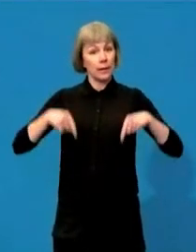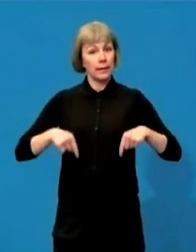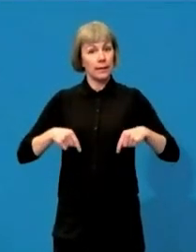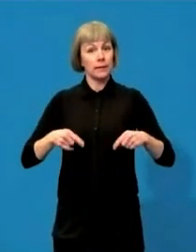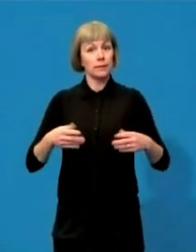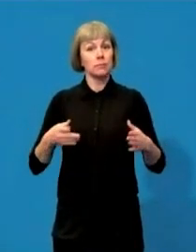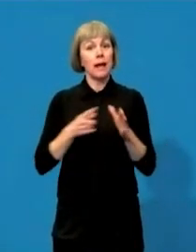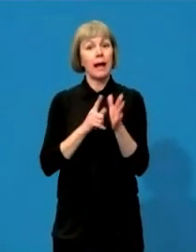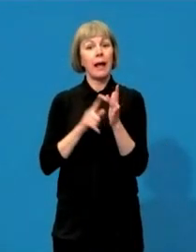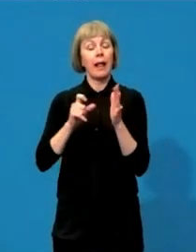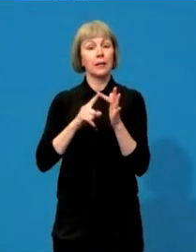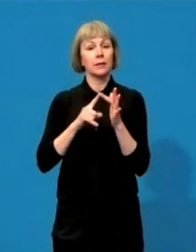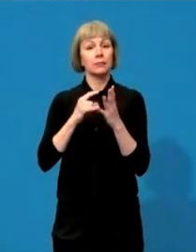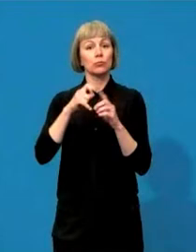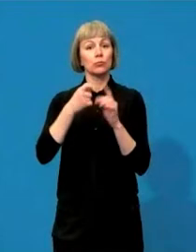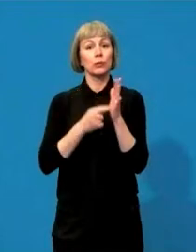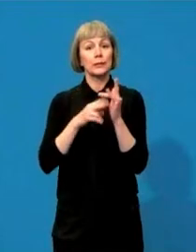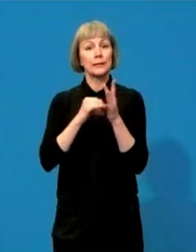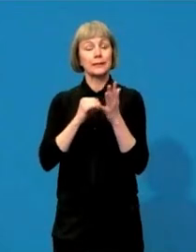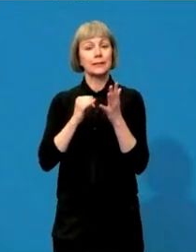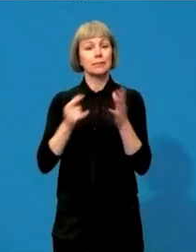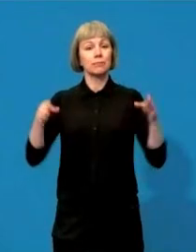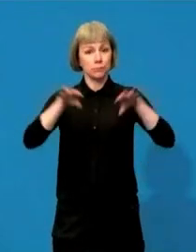those who are following the proceedings on the live stream.